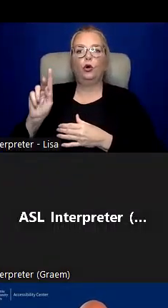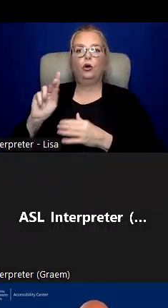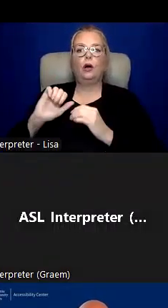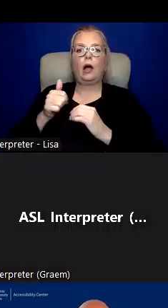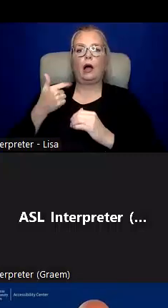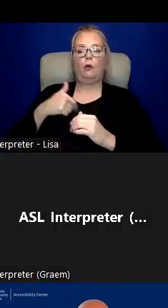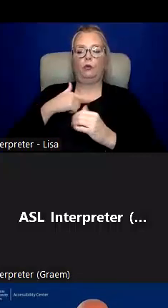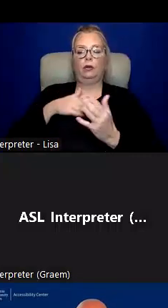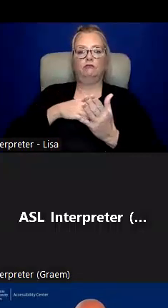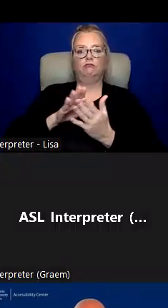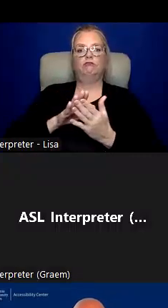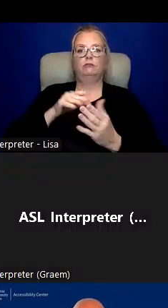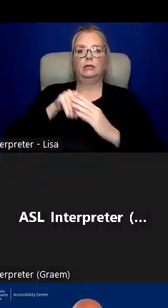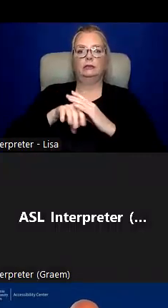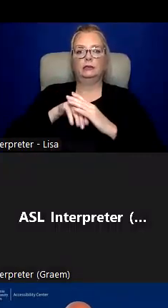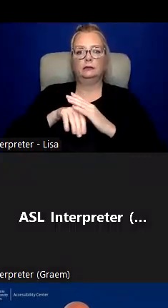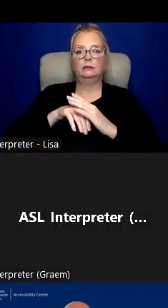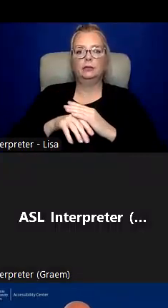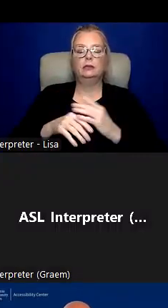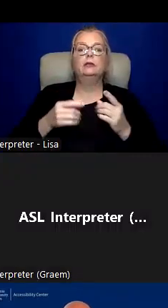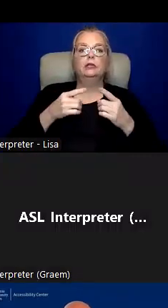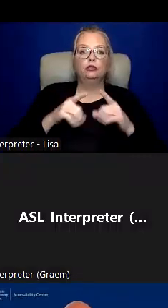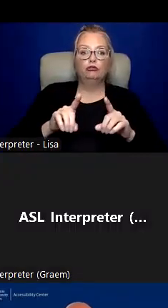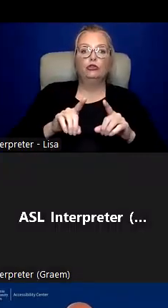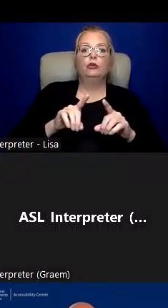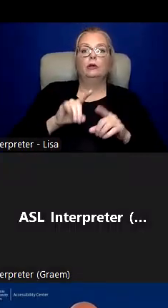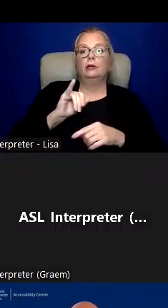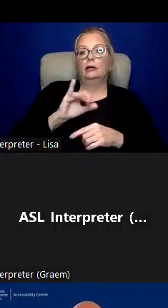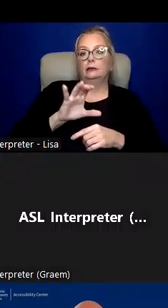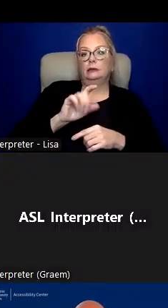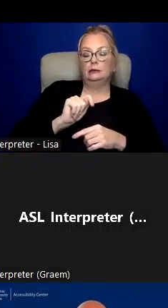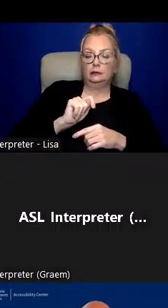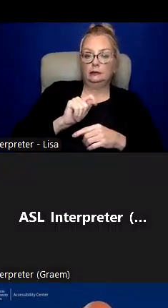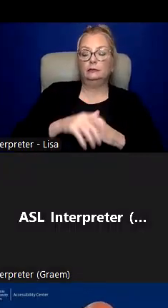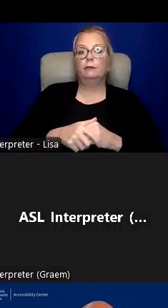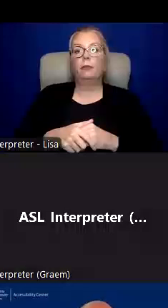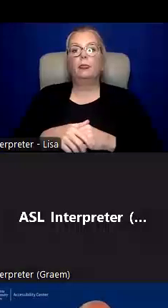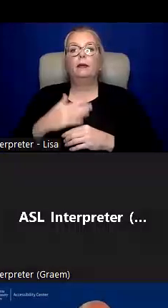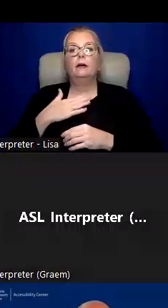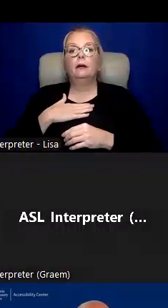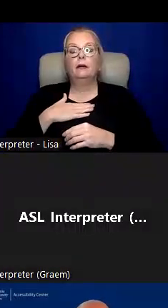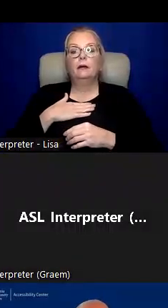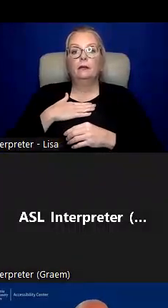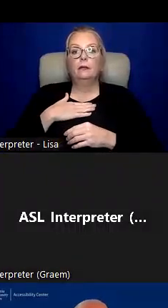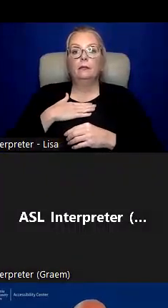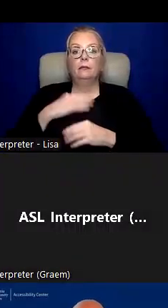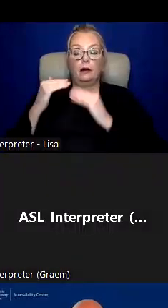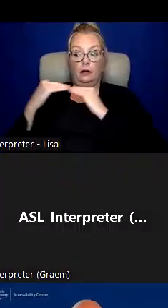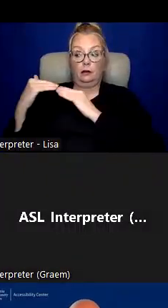during the procurement of ICT. So my colleagues and I came up with a standardized framework